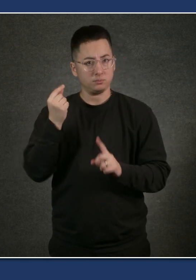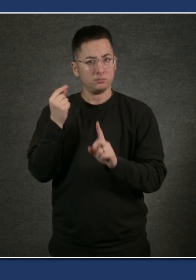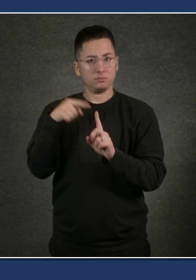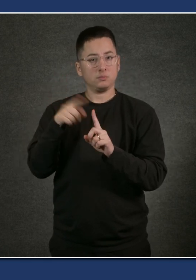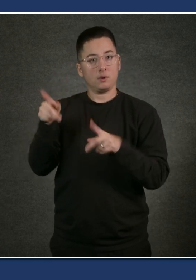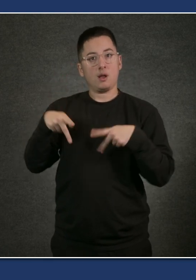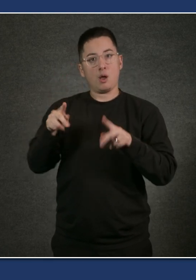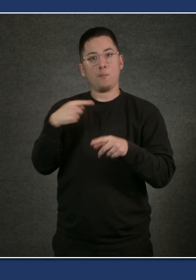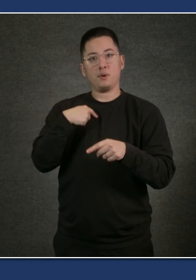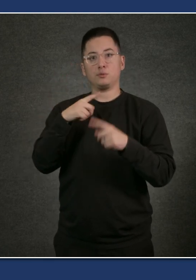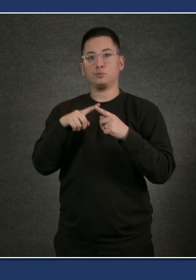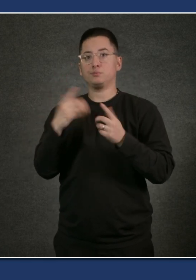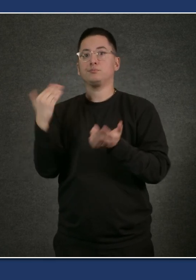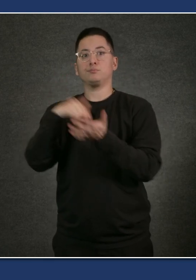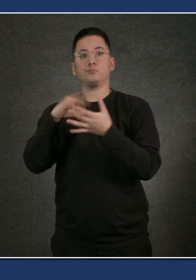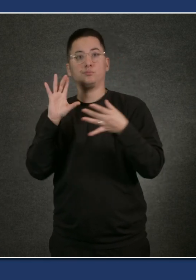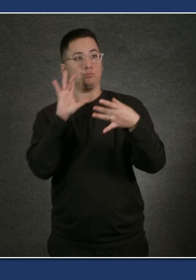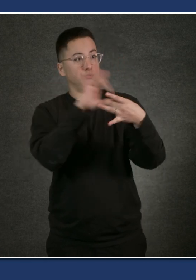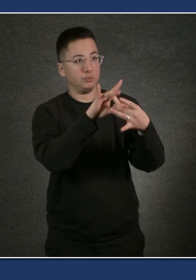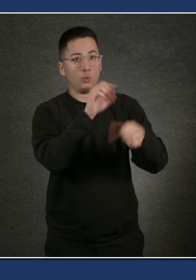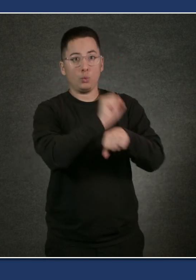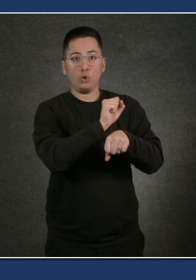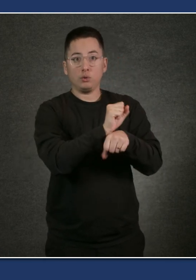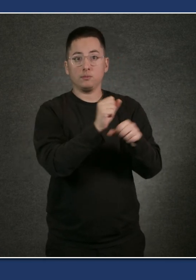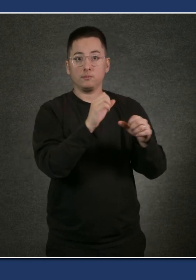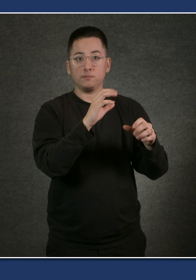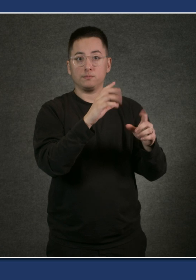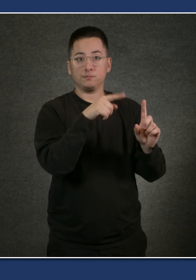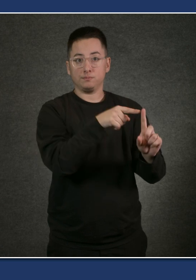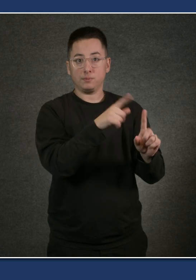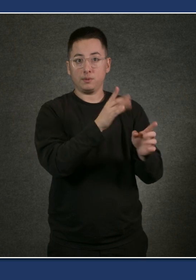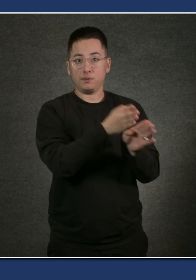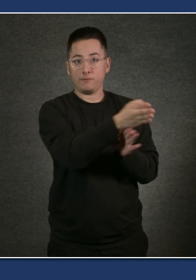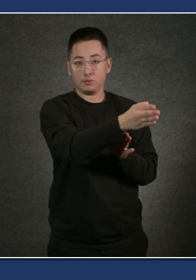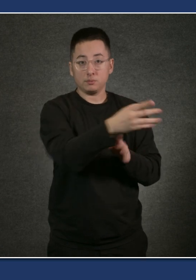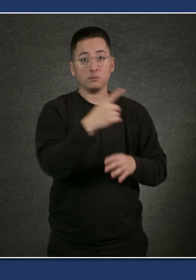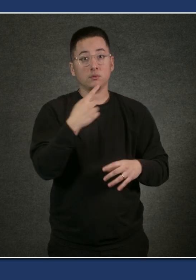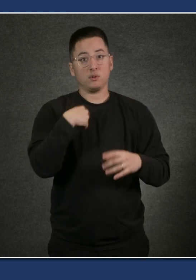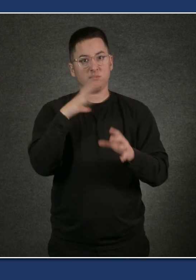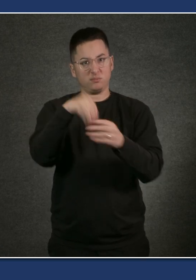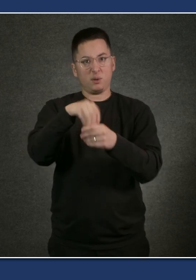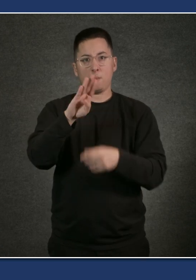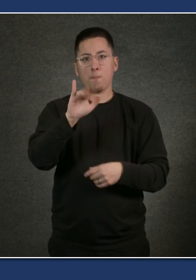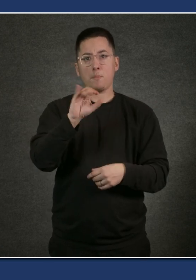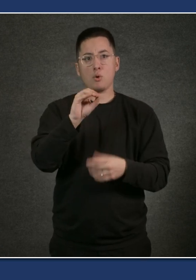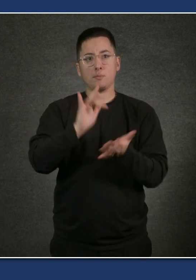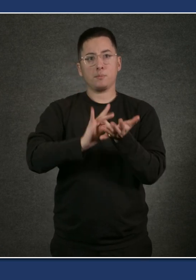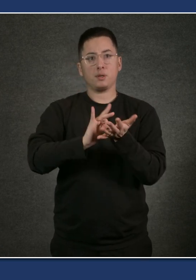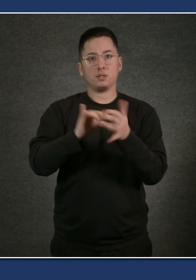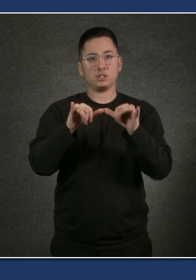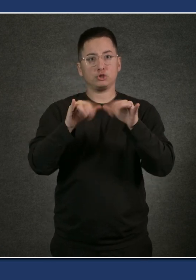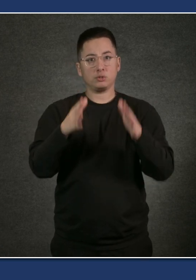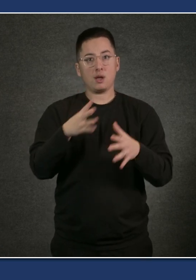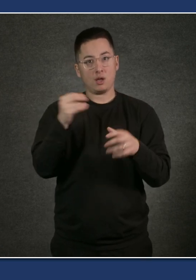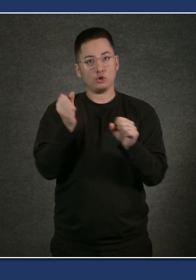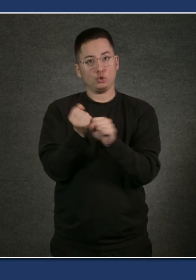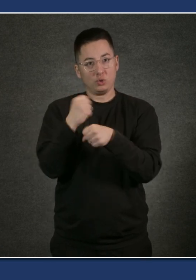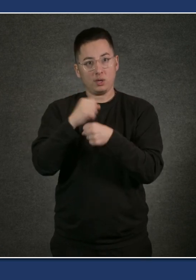as a biomedical engineer and create a company that develops assistive technology after my spinal cord injury.